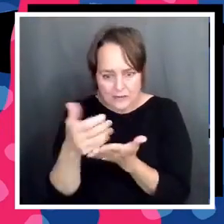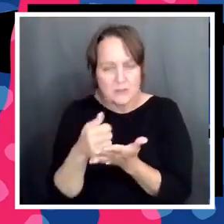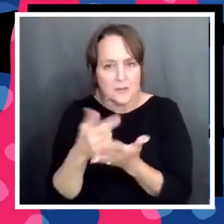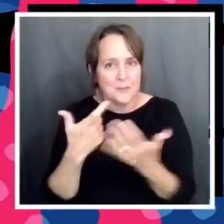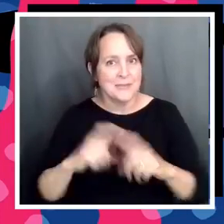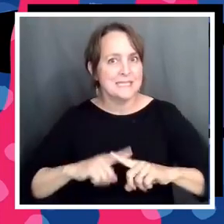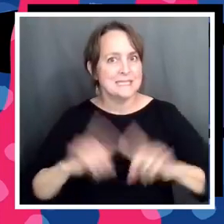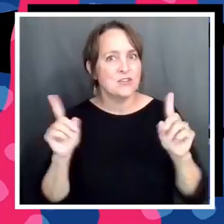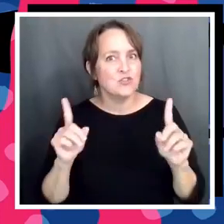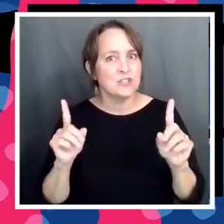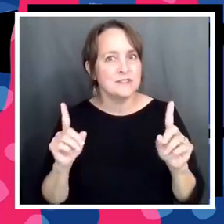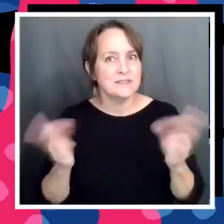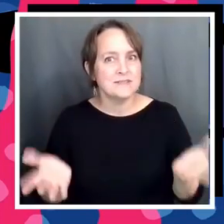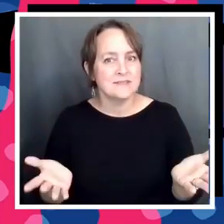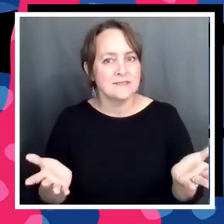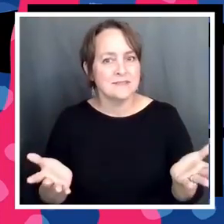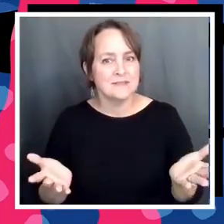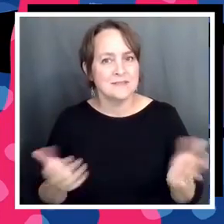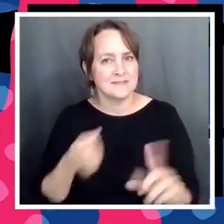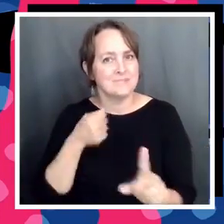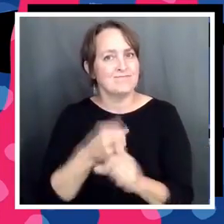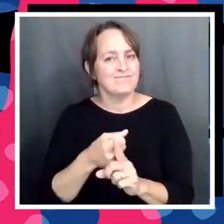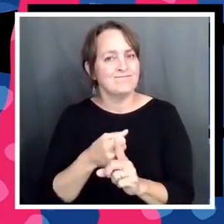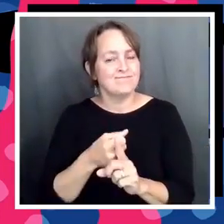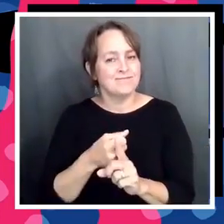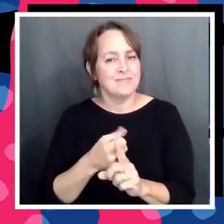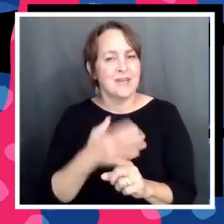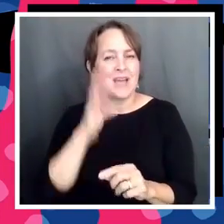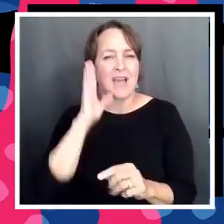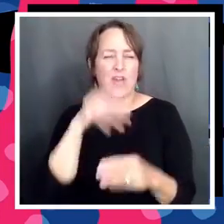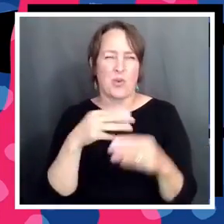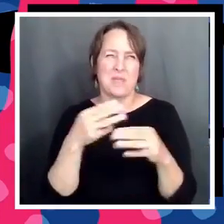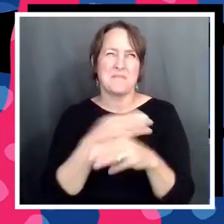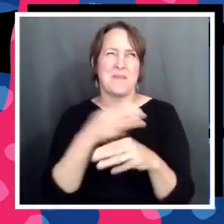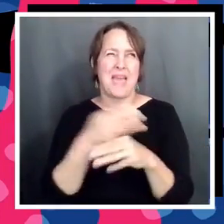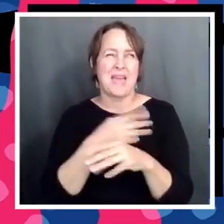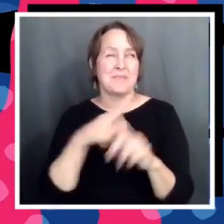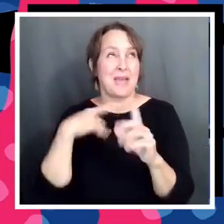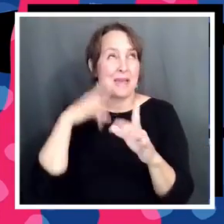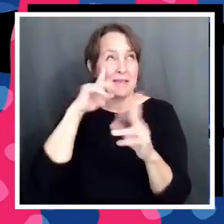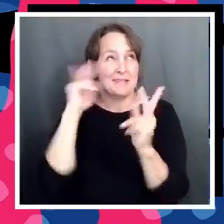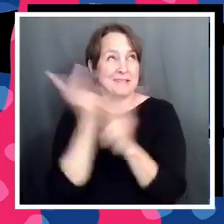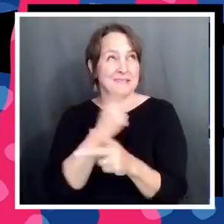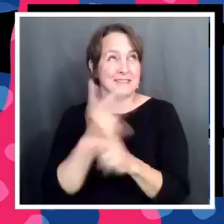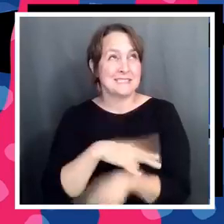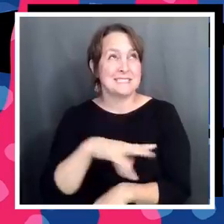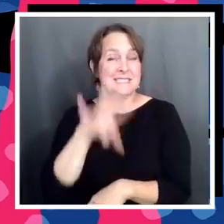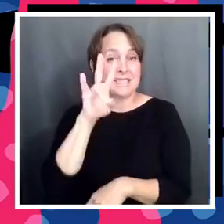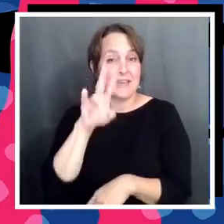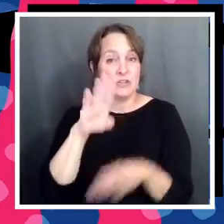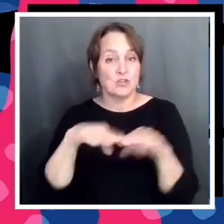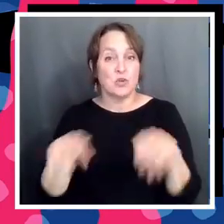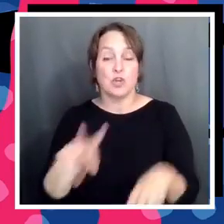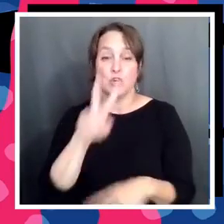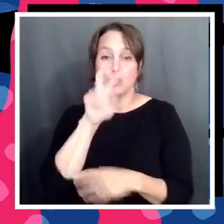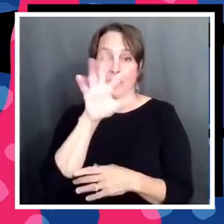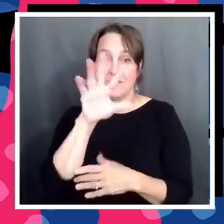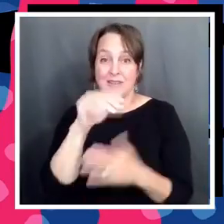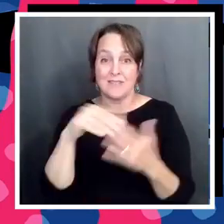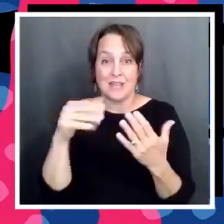GROWING UP IN WORKING CLASS